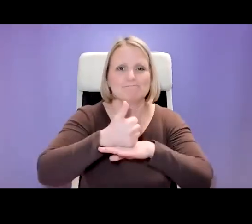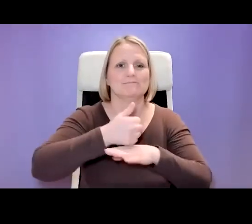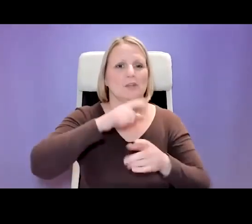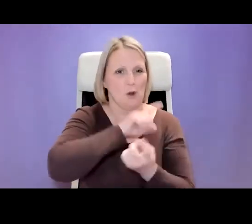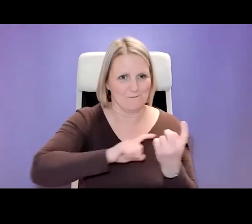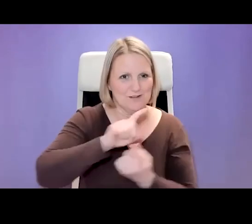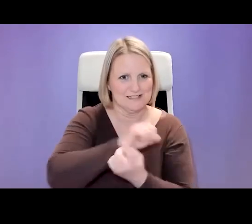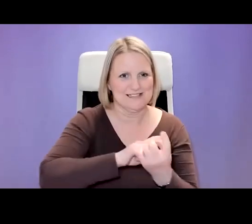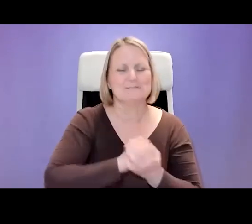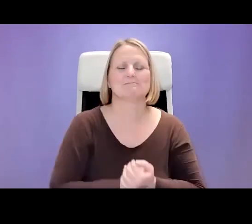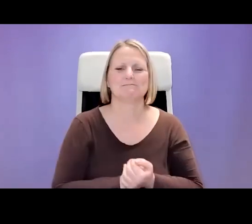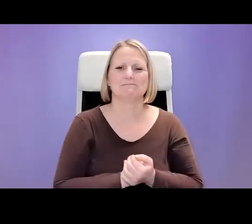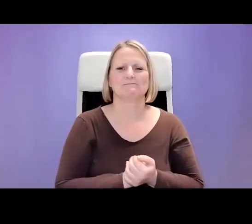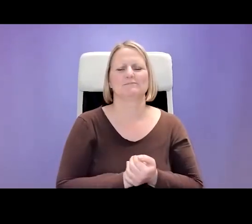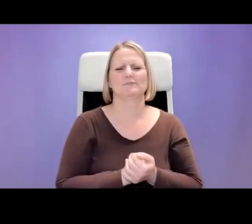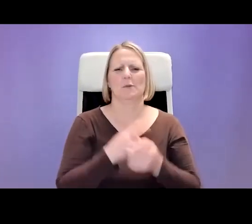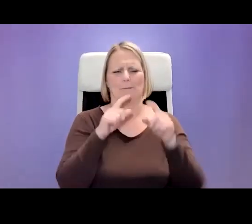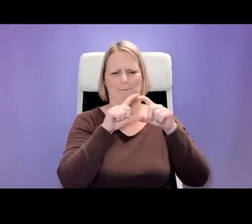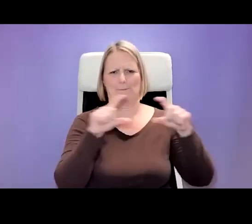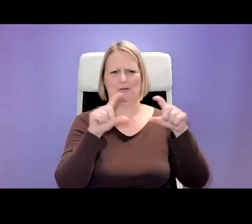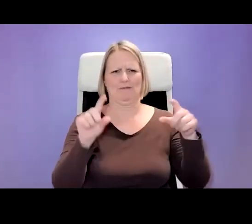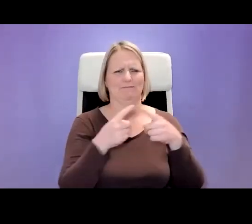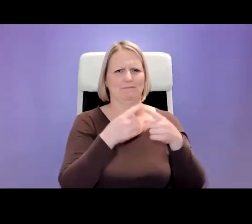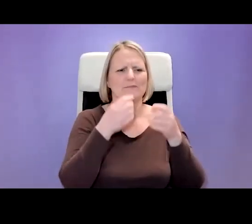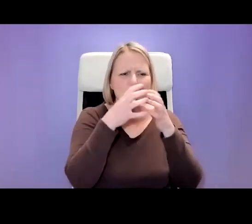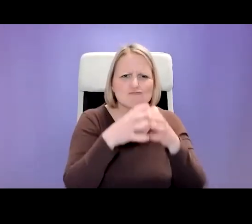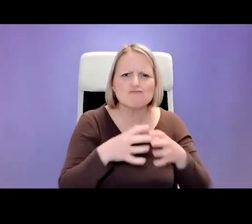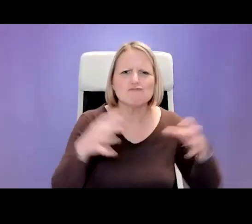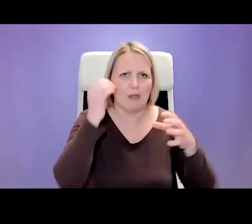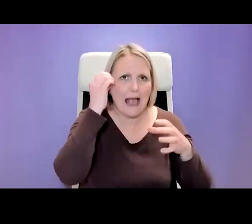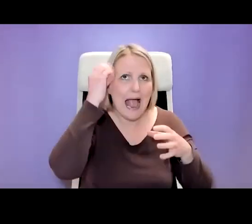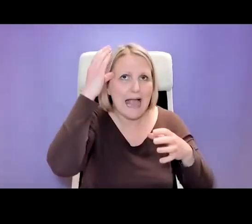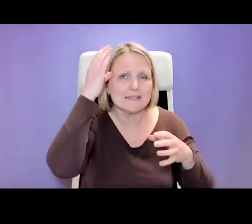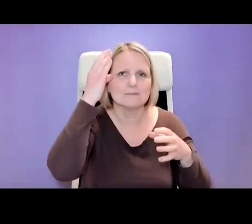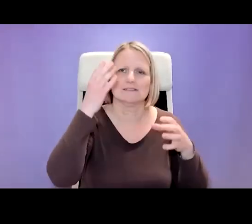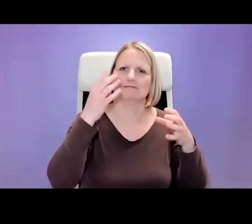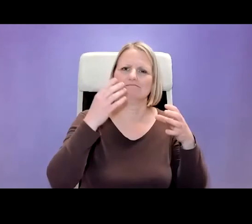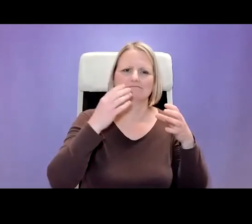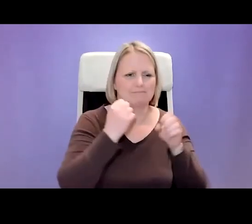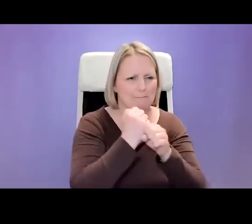"Given the growth in academic publications and more practical training resource for faith communities."